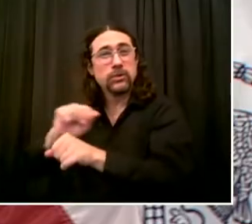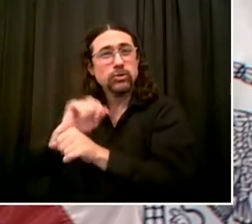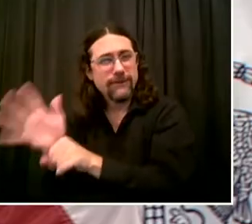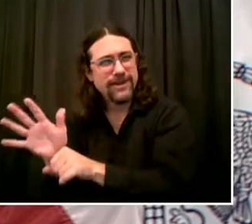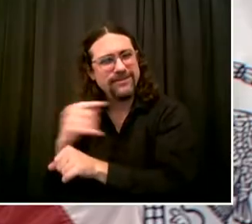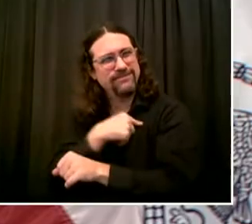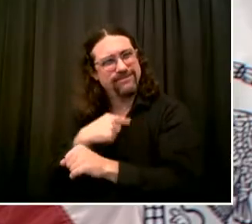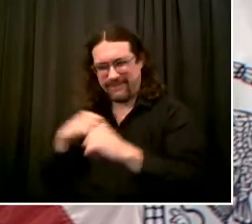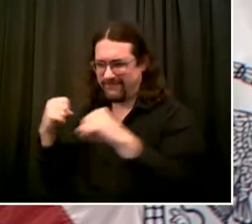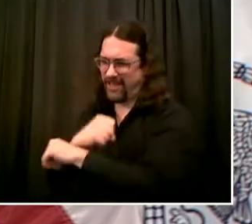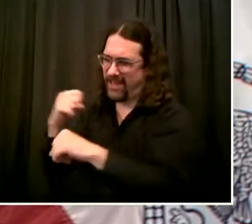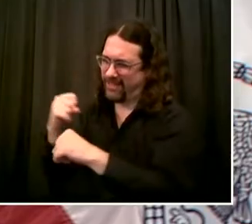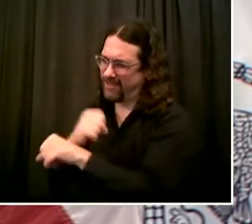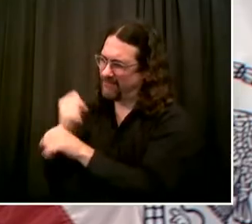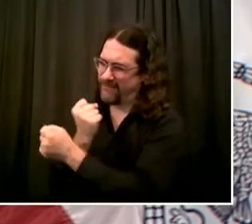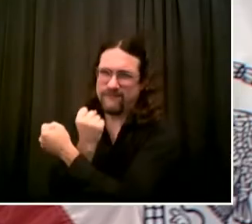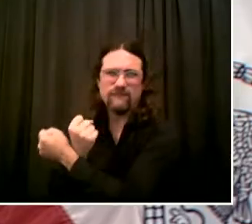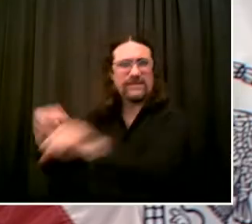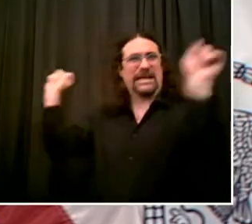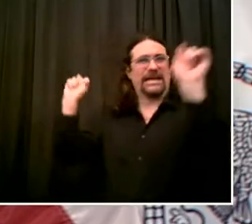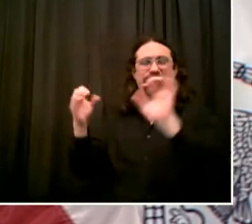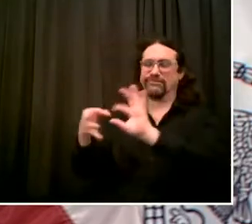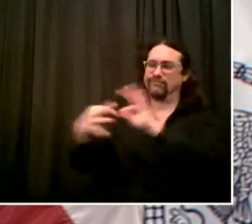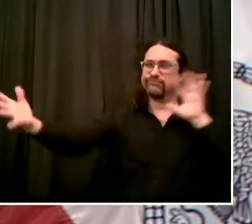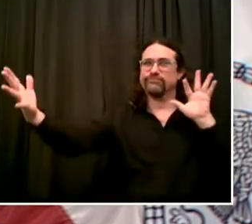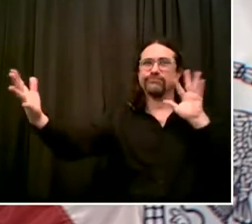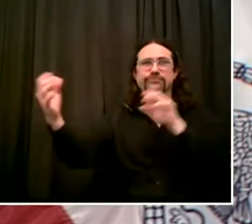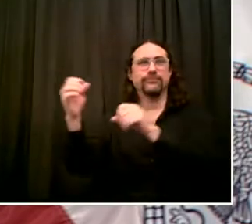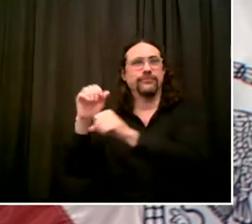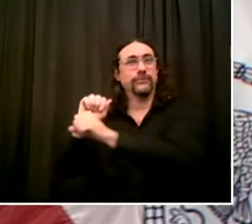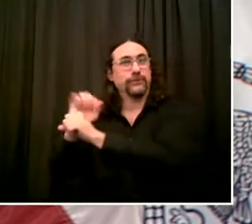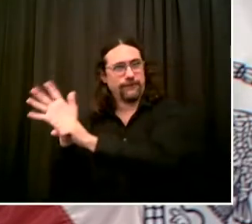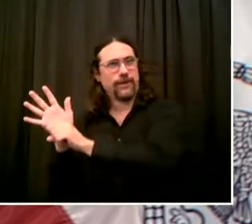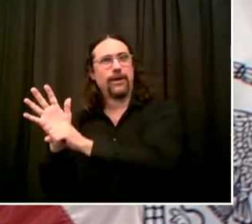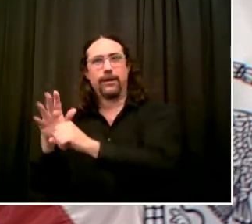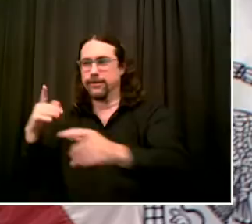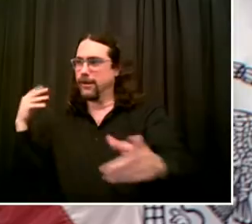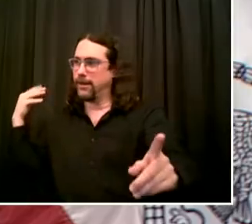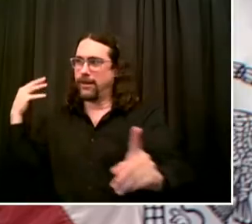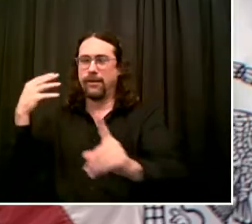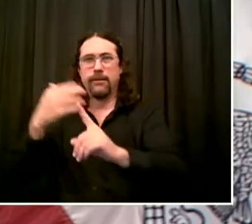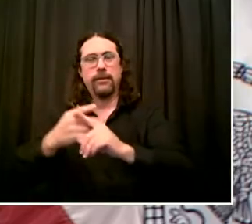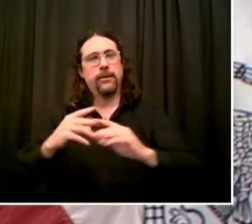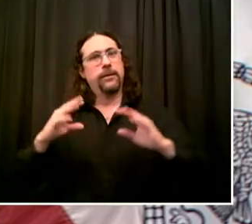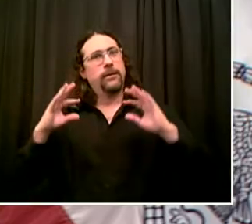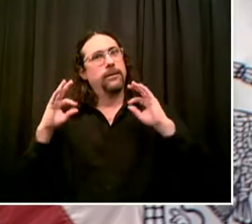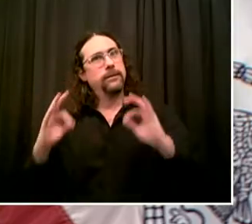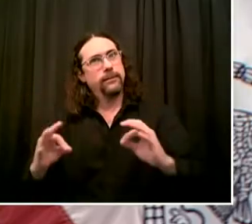FREEDOM WITH HARD WORK AND WORKING TOGETHER. WE N CATALK ABOUT SOME